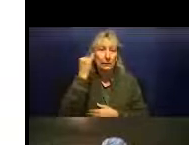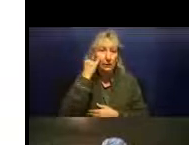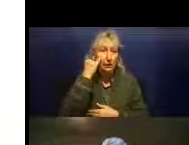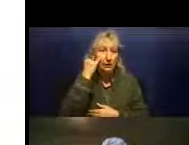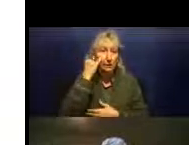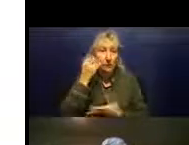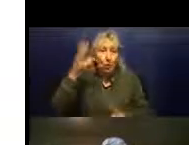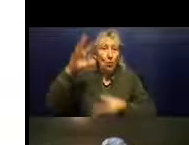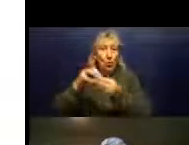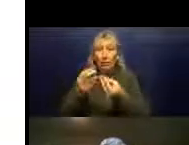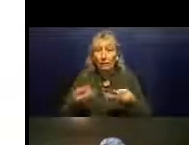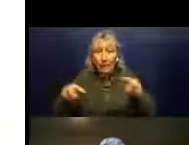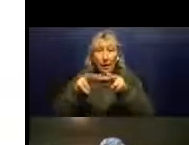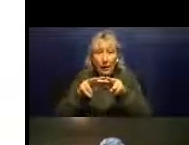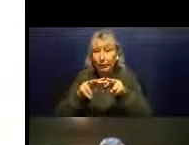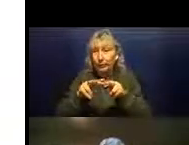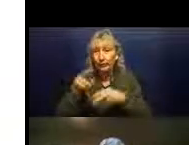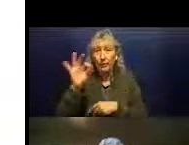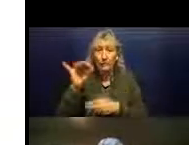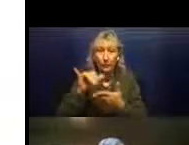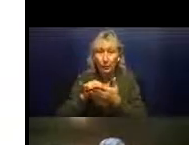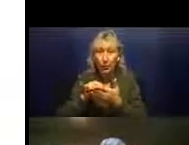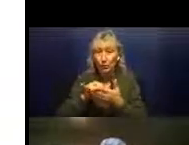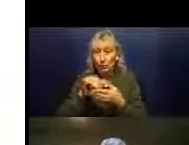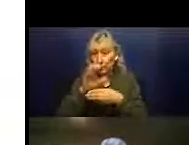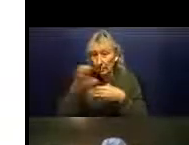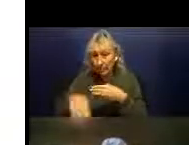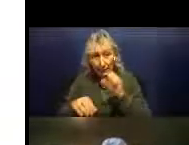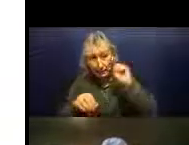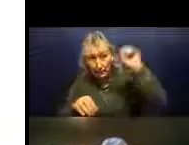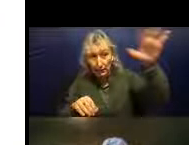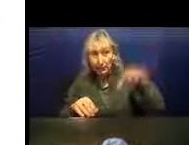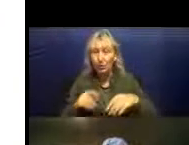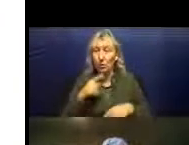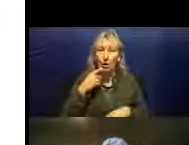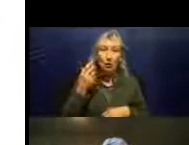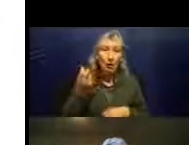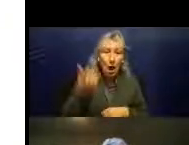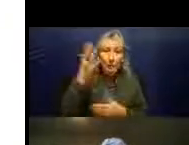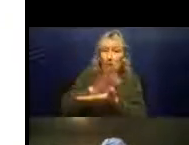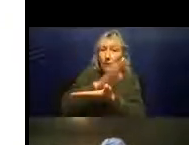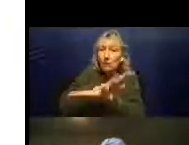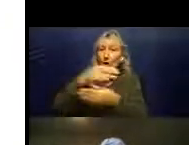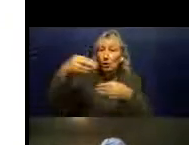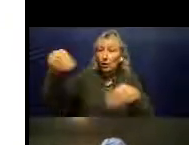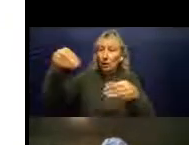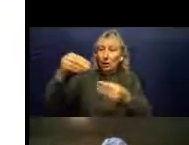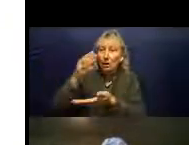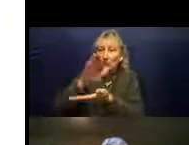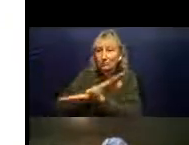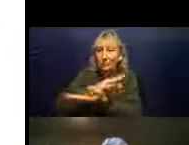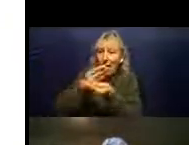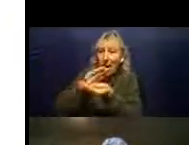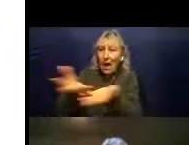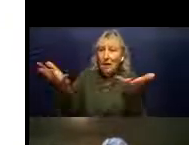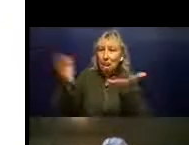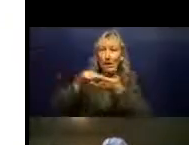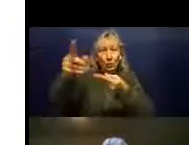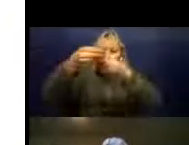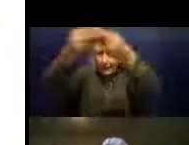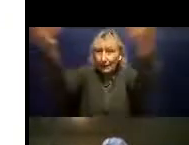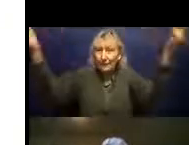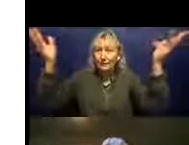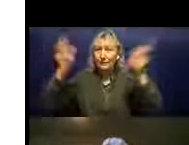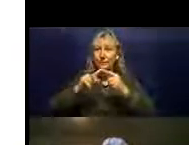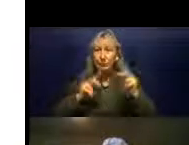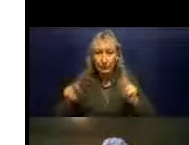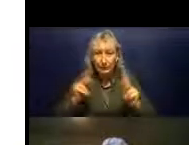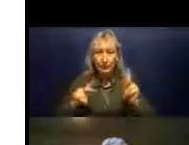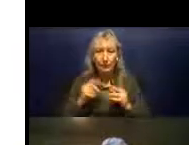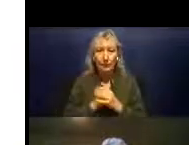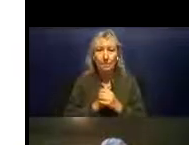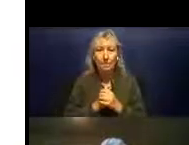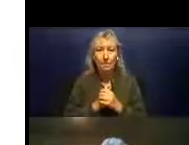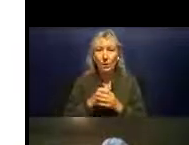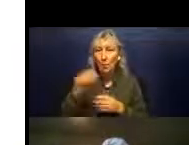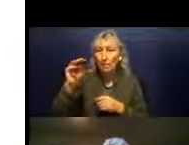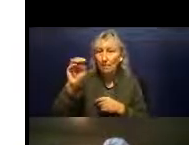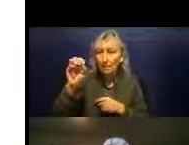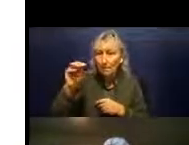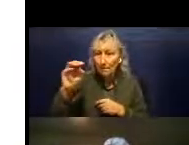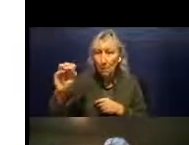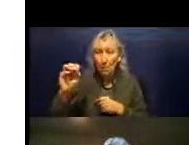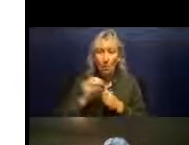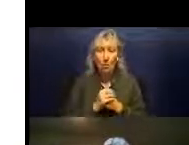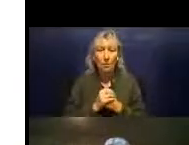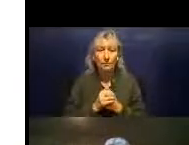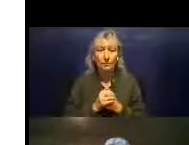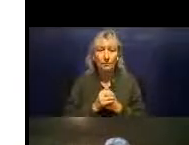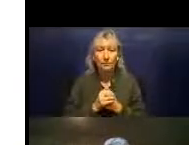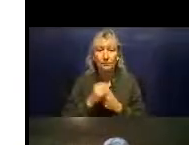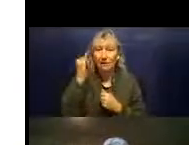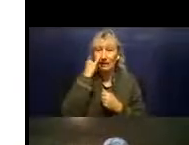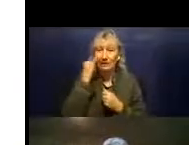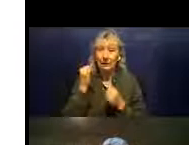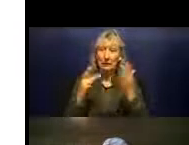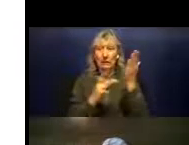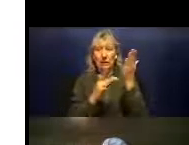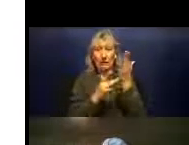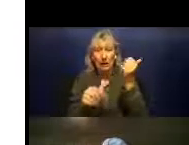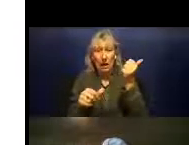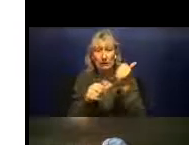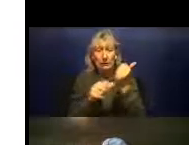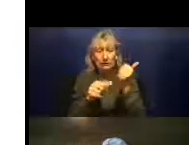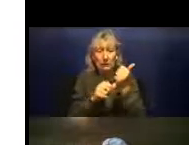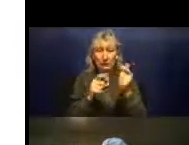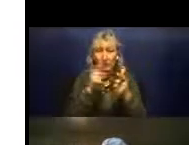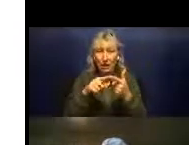how much value that people get if it's on the tax navigation?